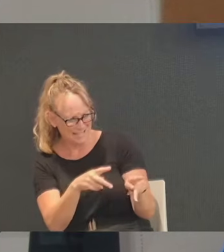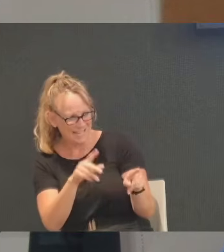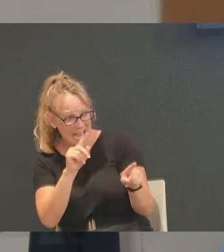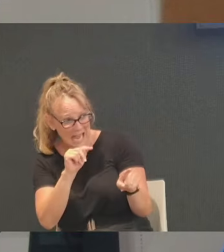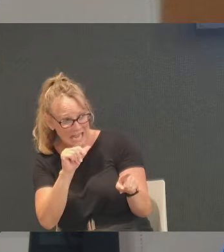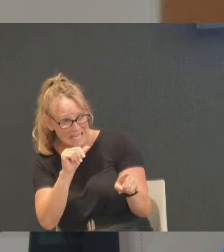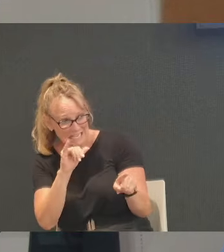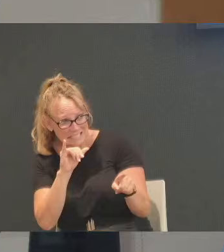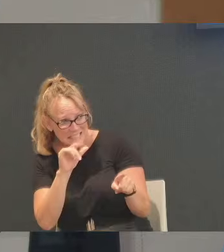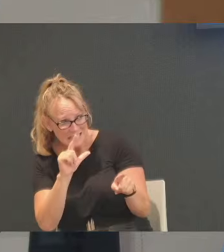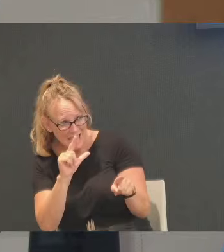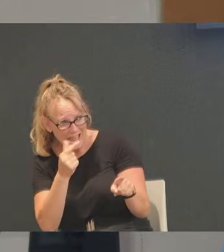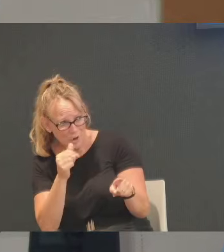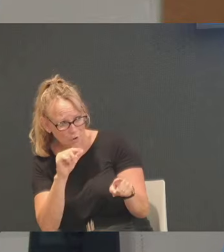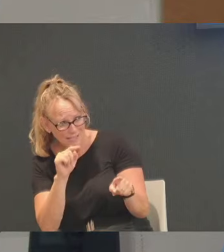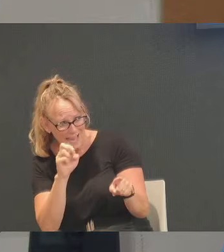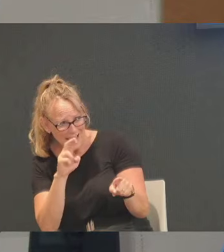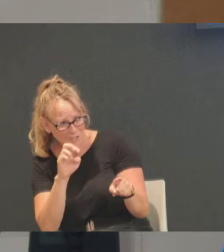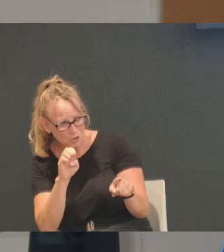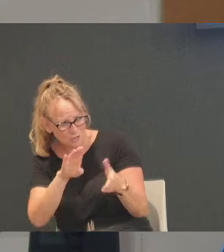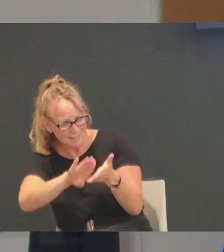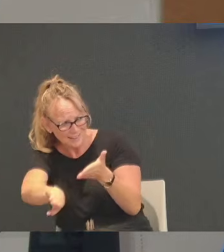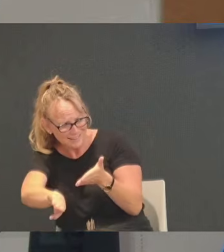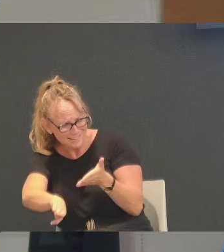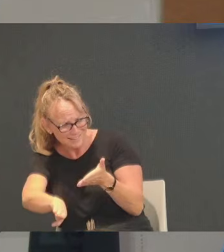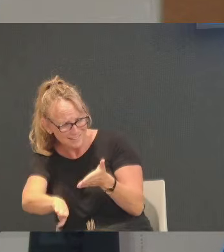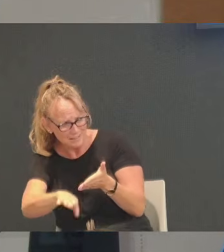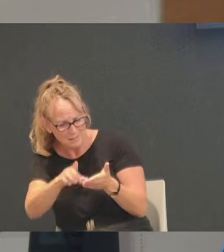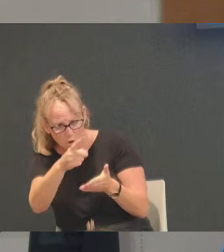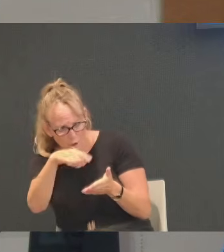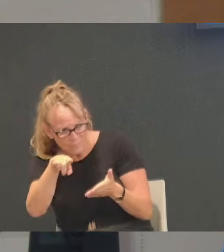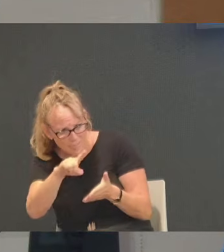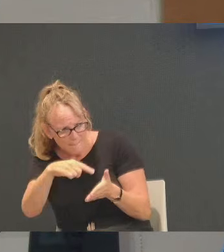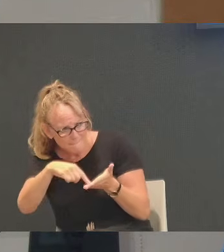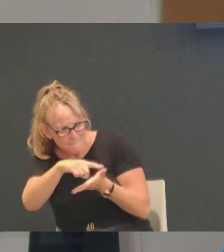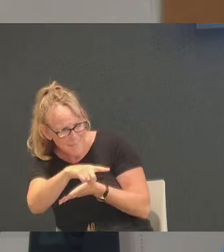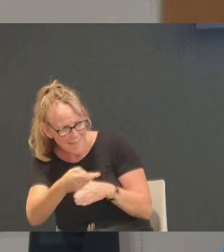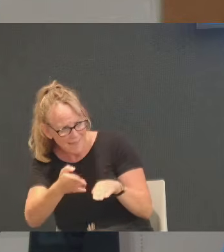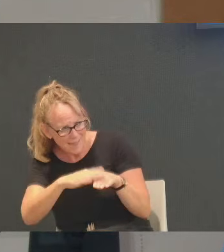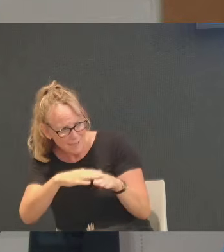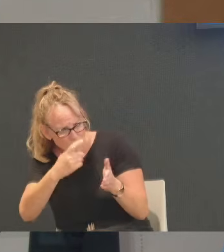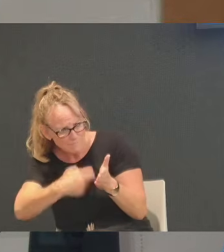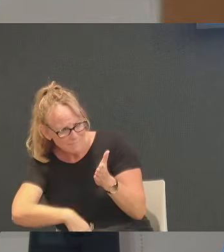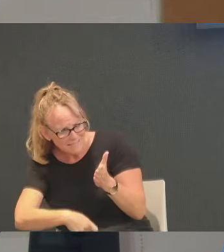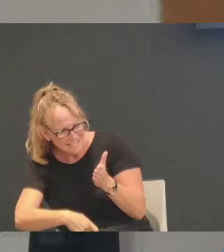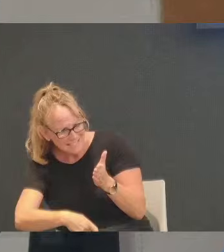are not cut. Are they going to pay a fee, extra fee? Do they pay it to us the Bengals? Who? So,